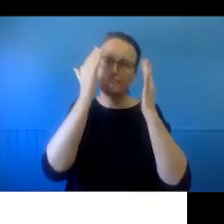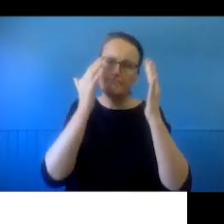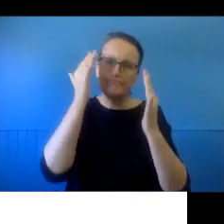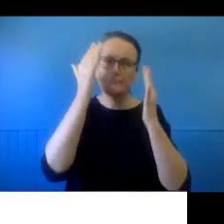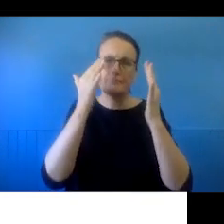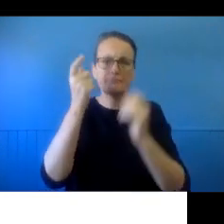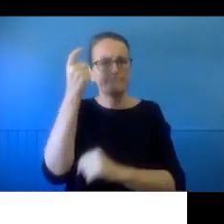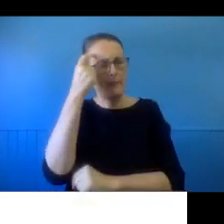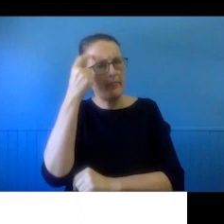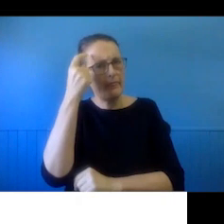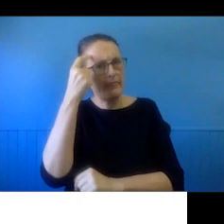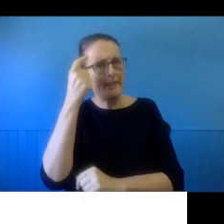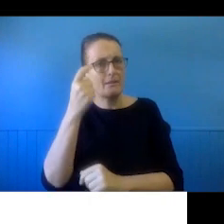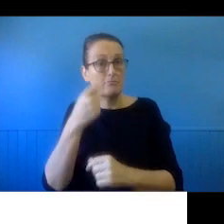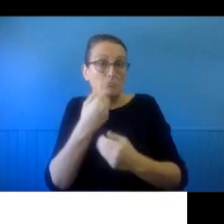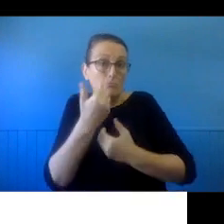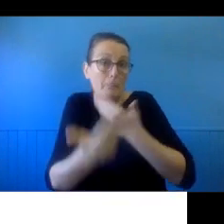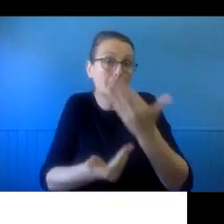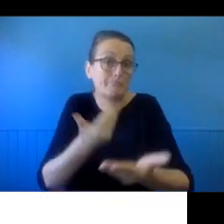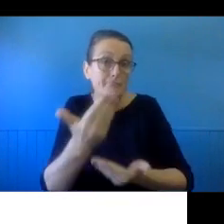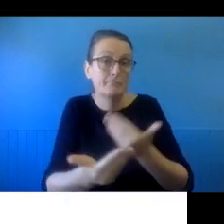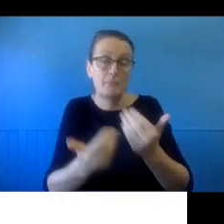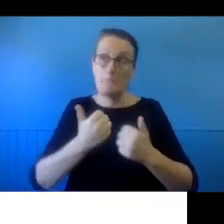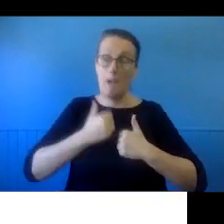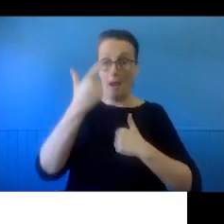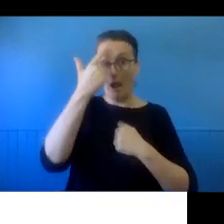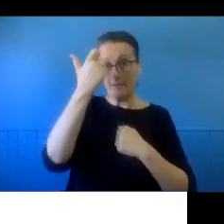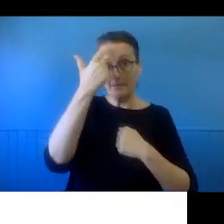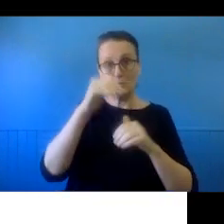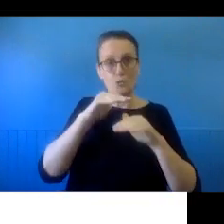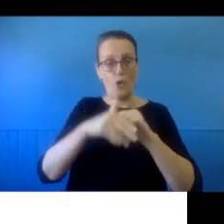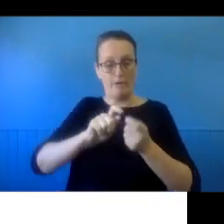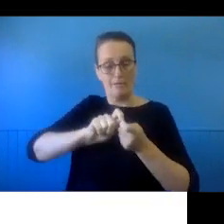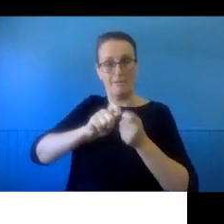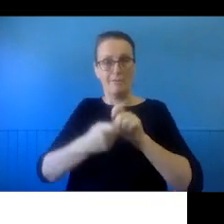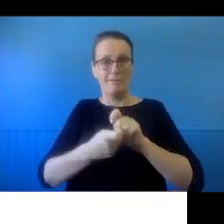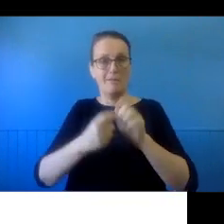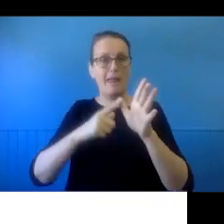think about, and share, some thoughts I have on adaption. But not